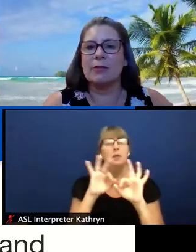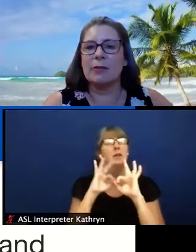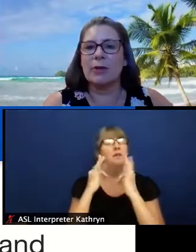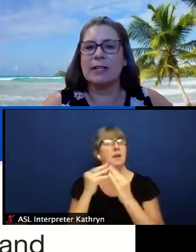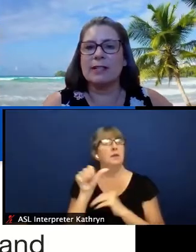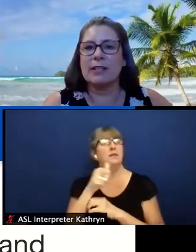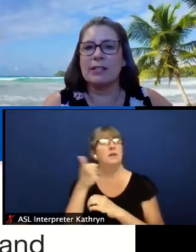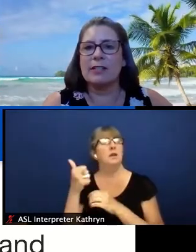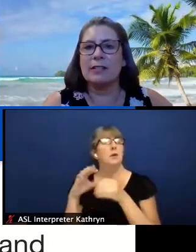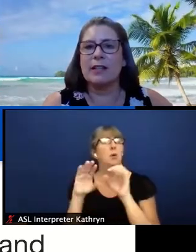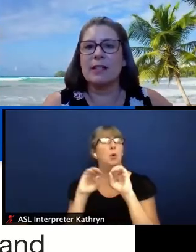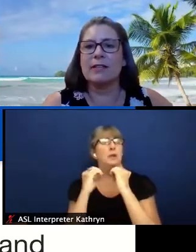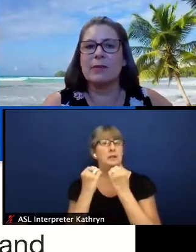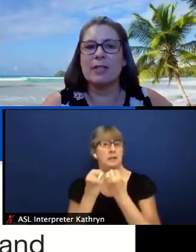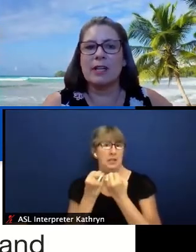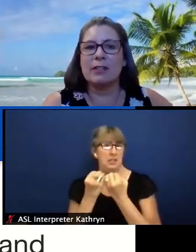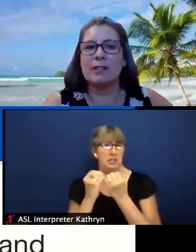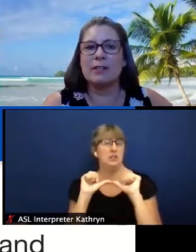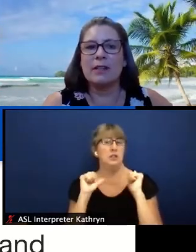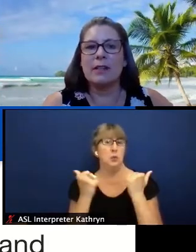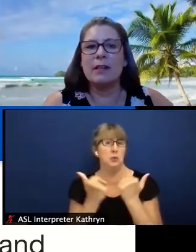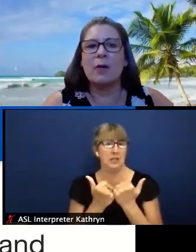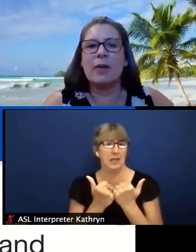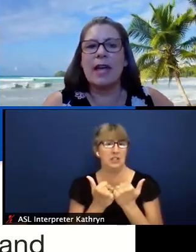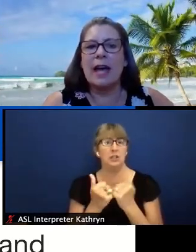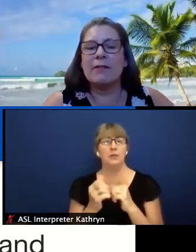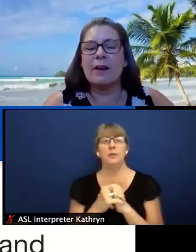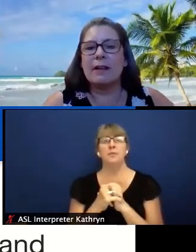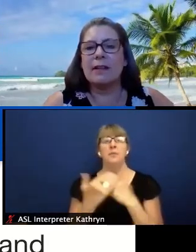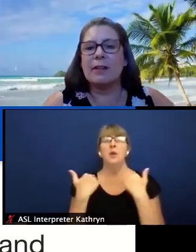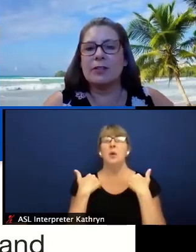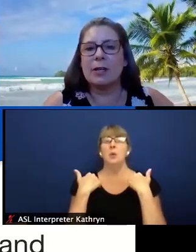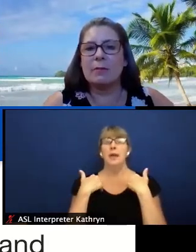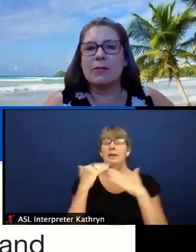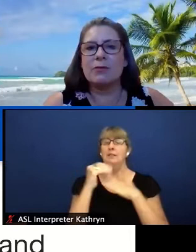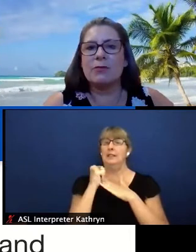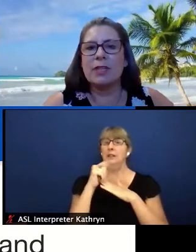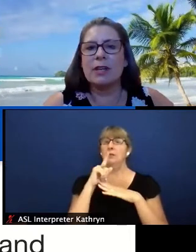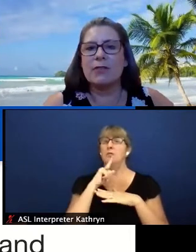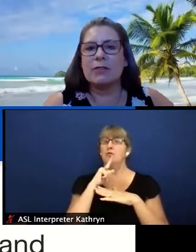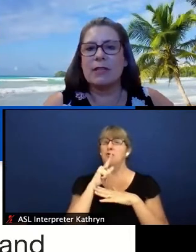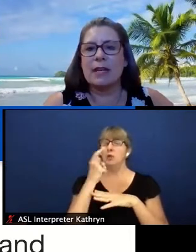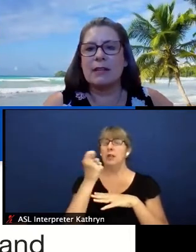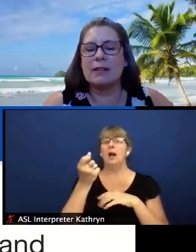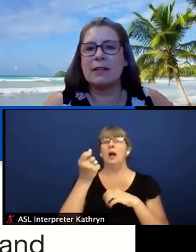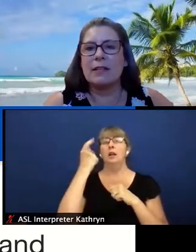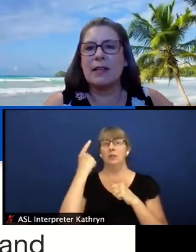organizations and associations. We have a leadership that truly understands that